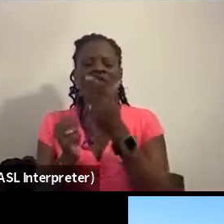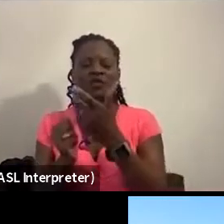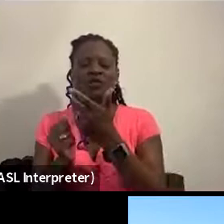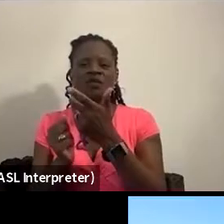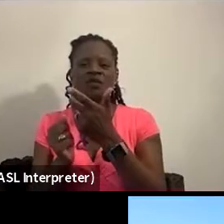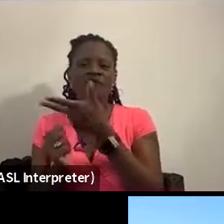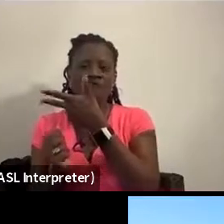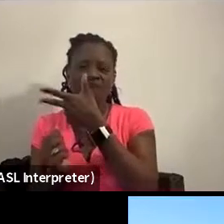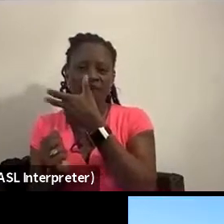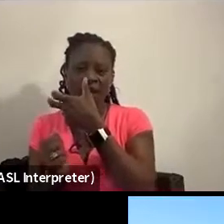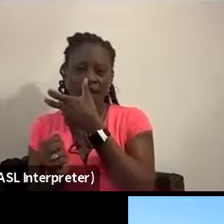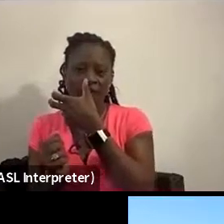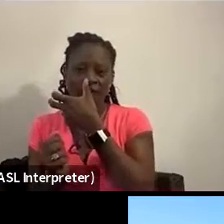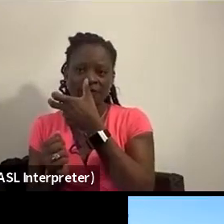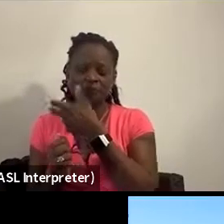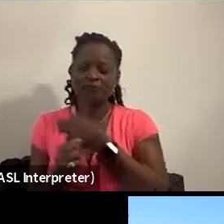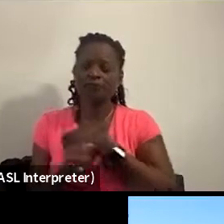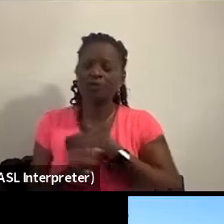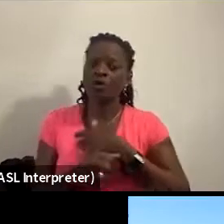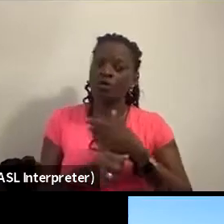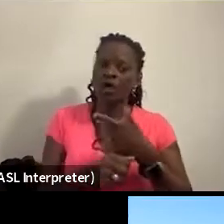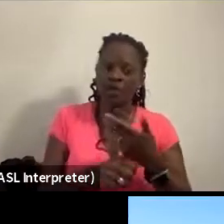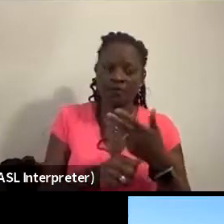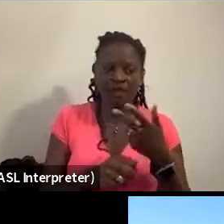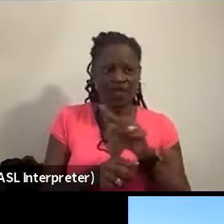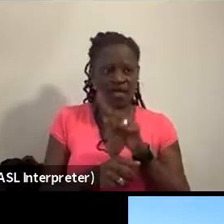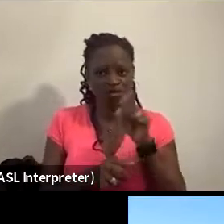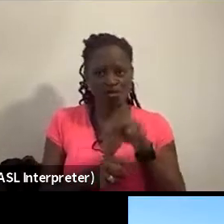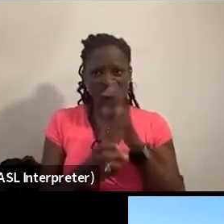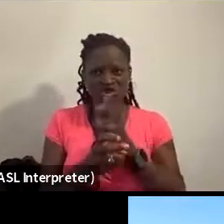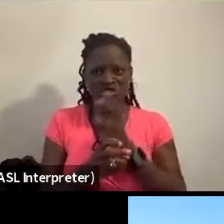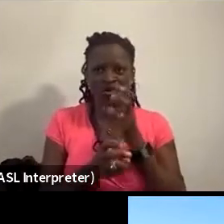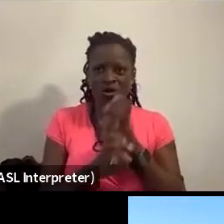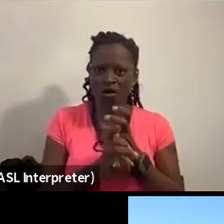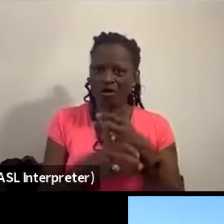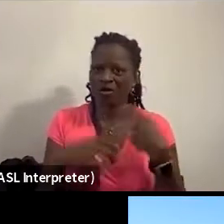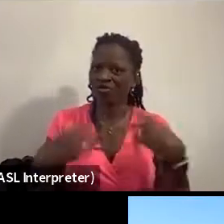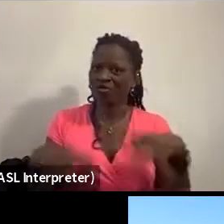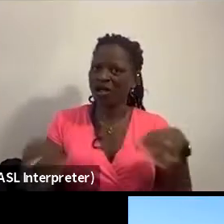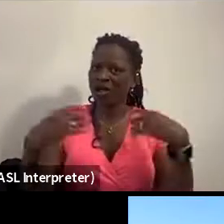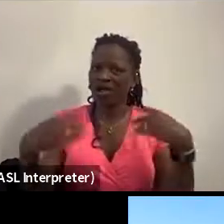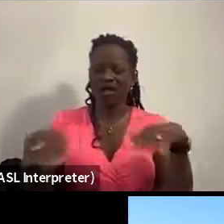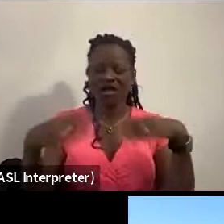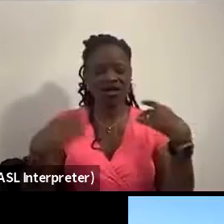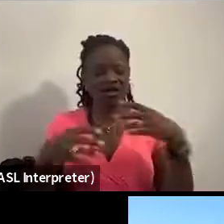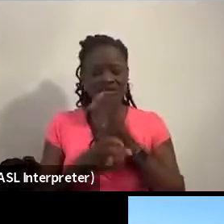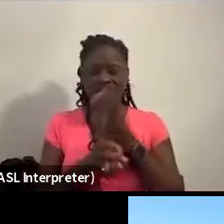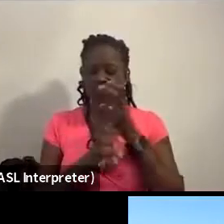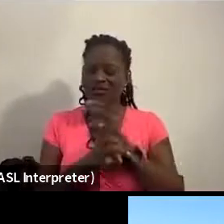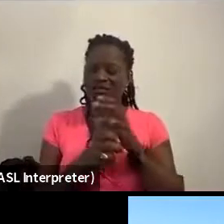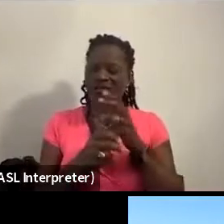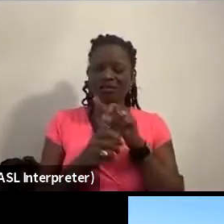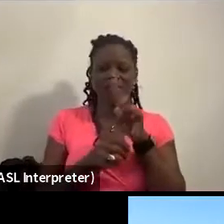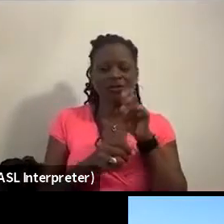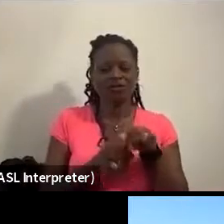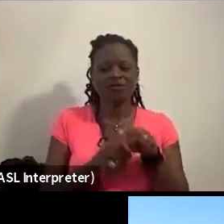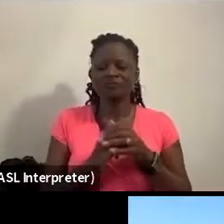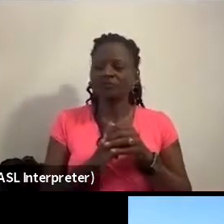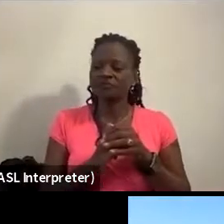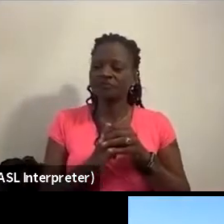I don't think that that question could be any harder than asked today, actually. I think what we learned